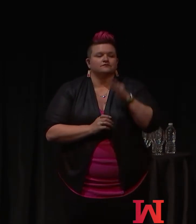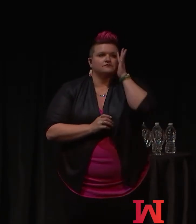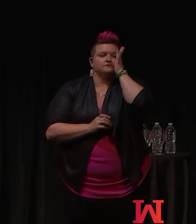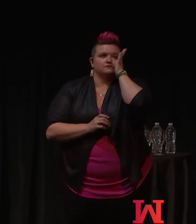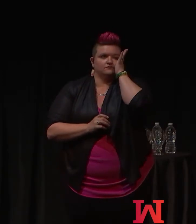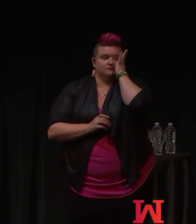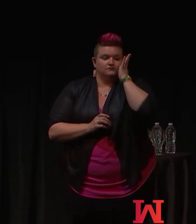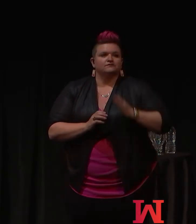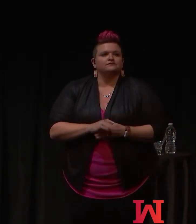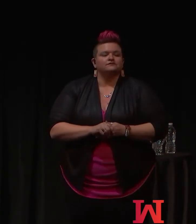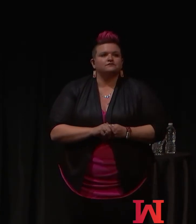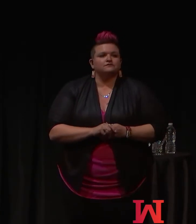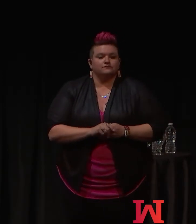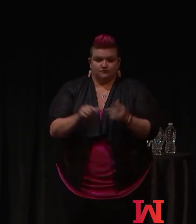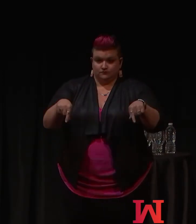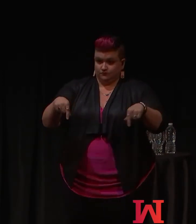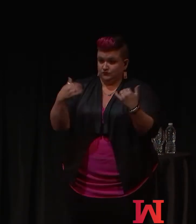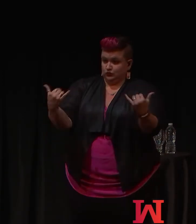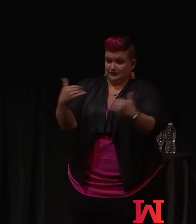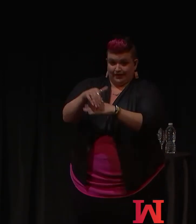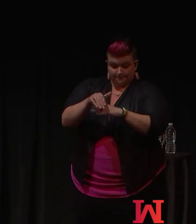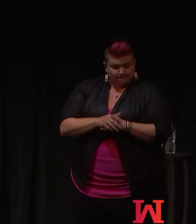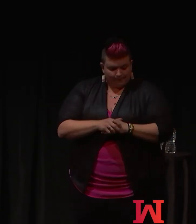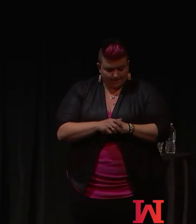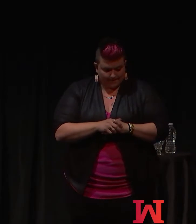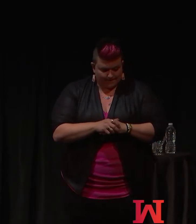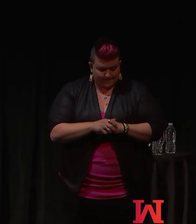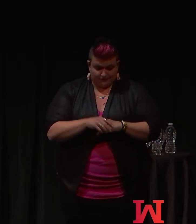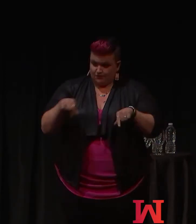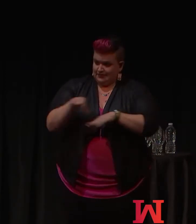So tonight, I bring with me on this stage all of the girls